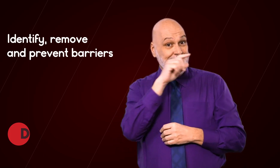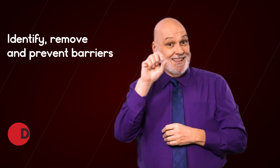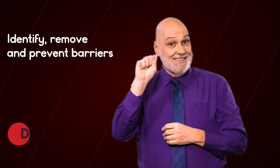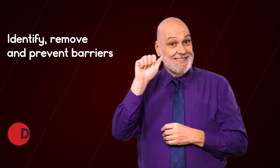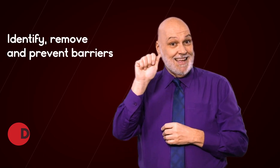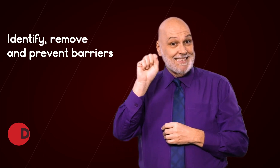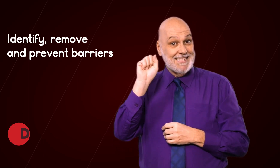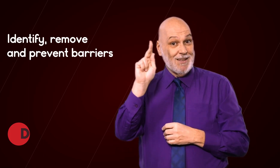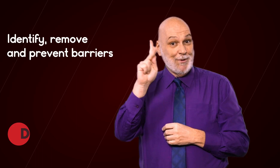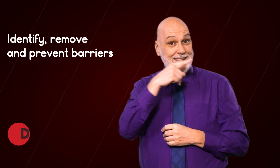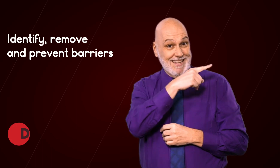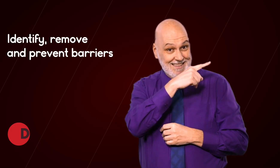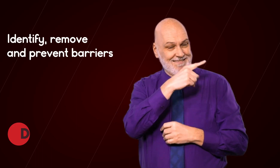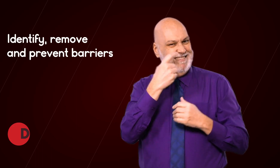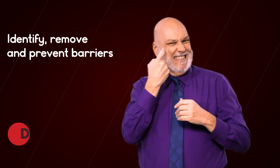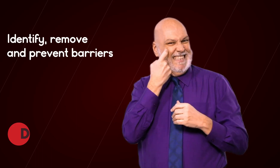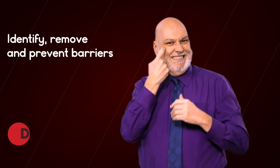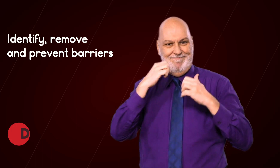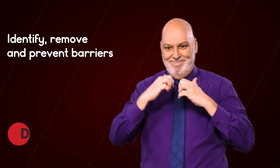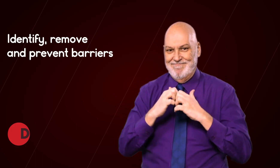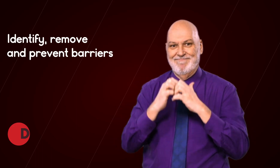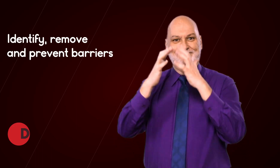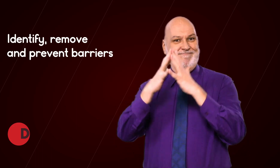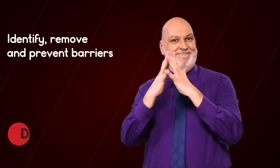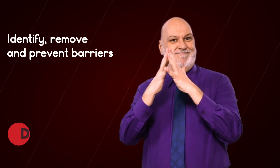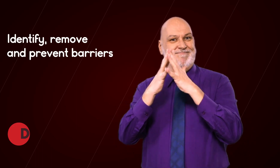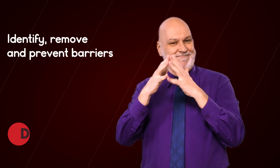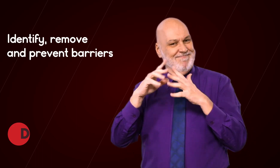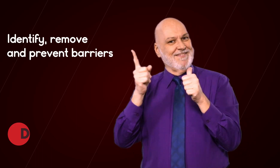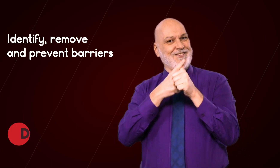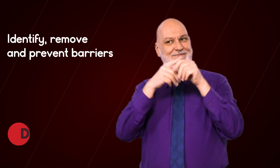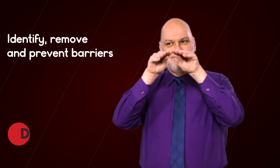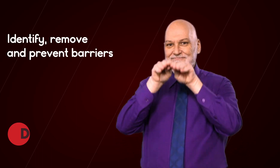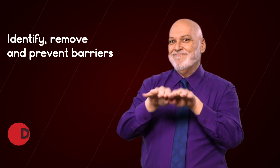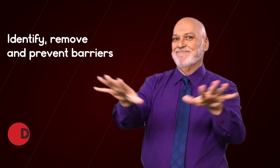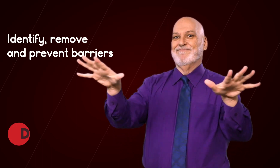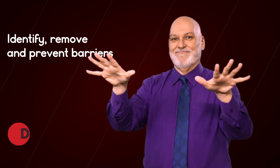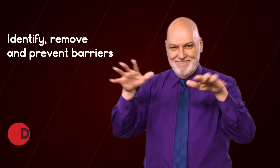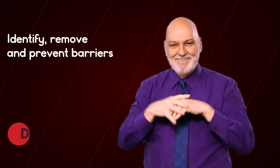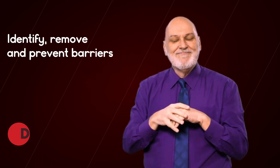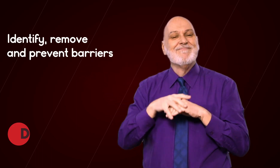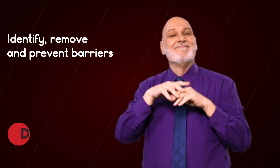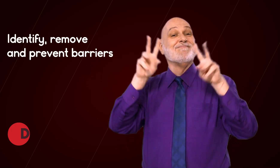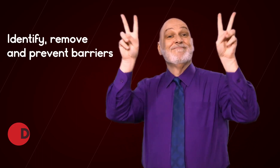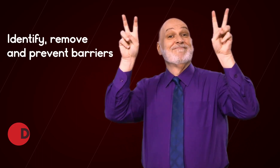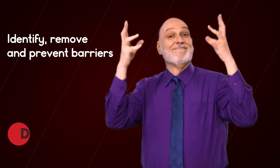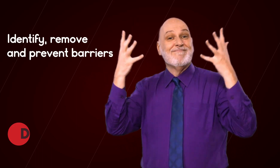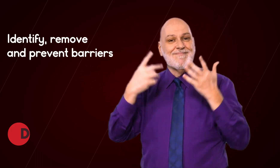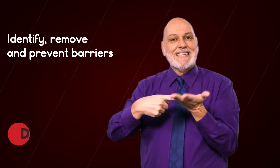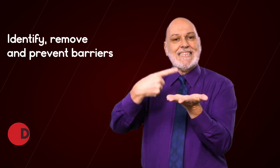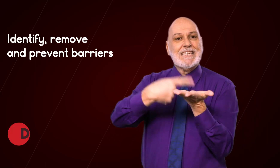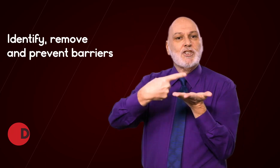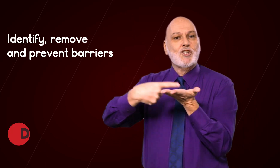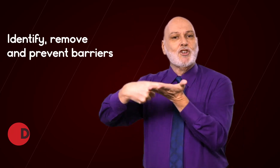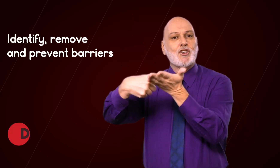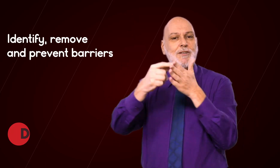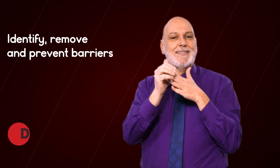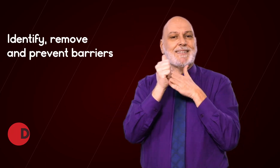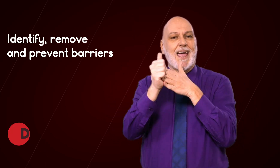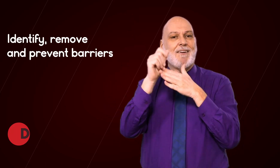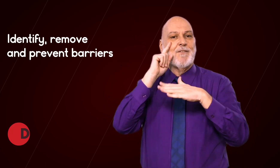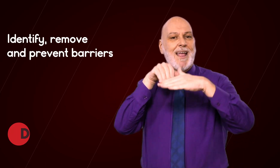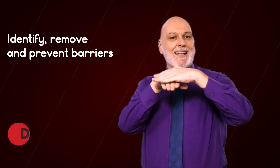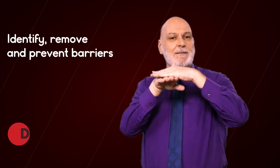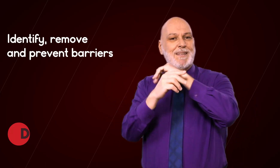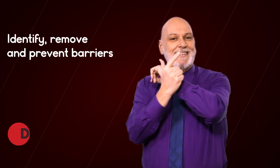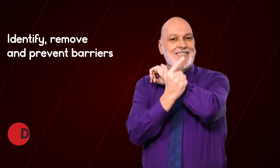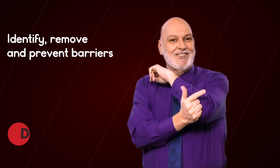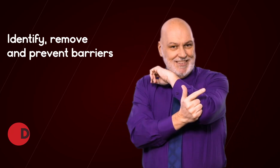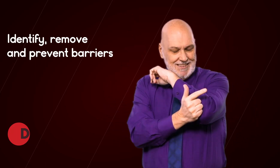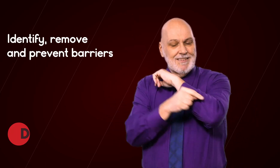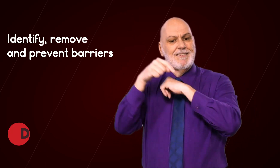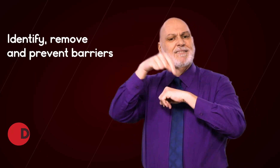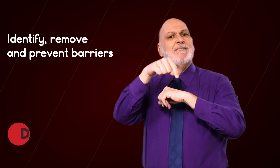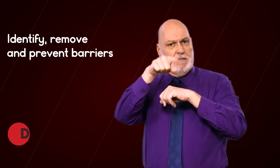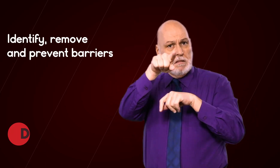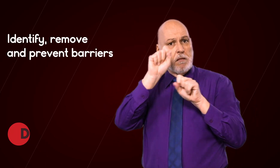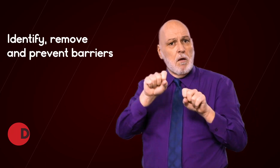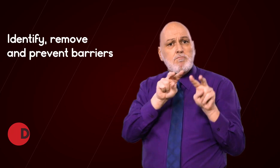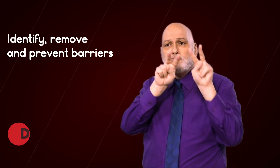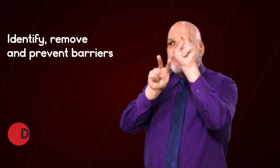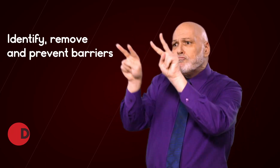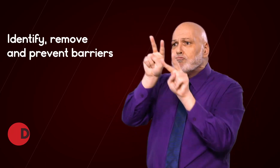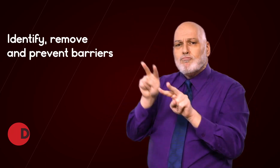Saskatchewan just launched their first public engagement with an